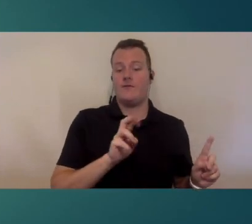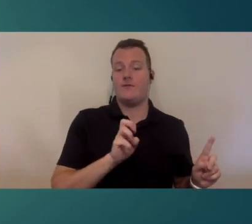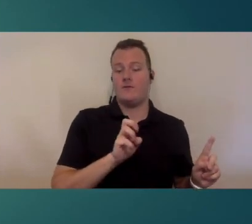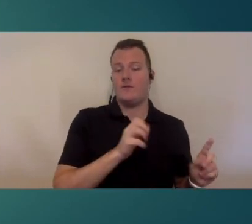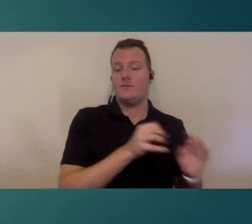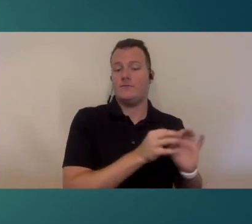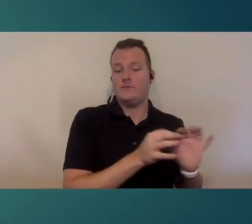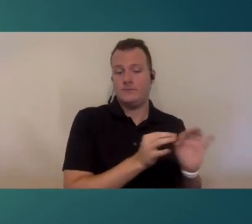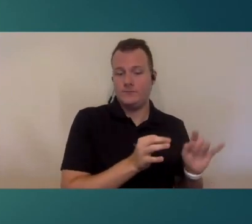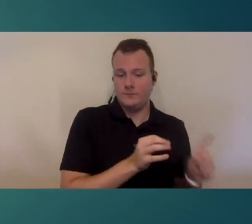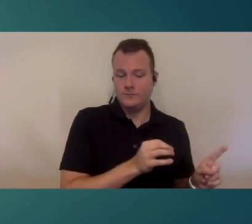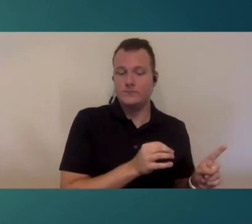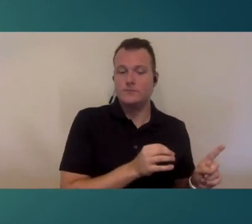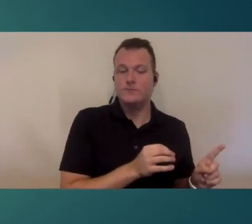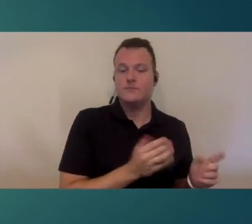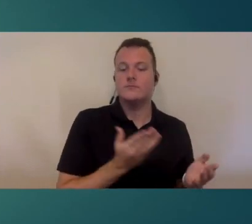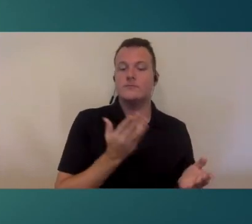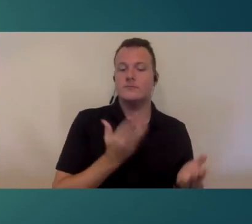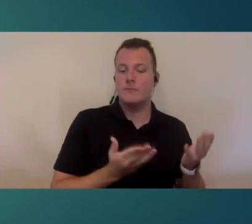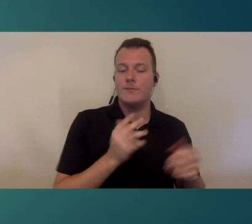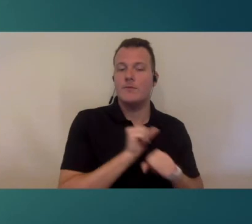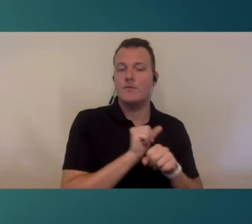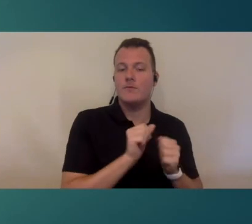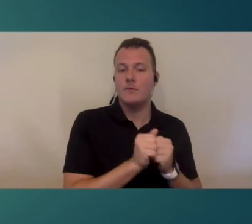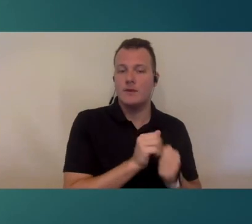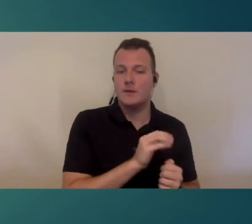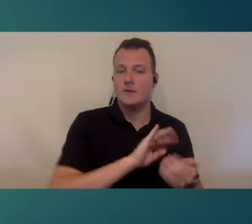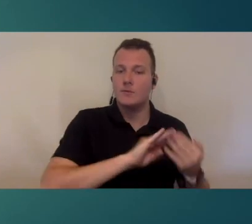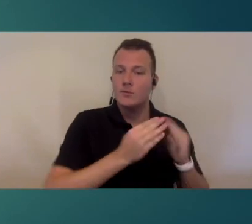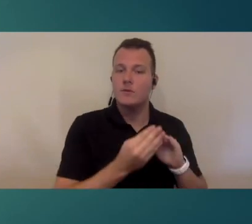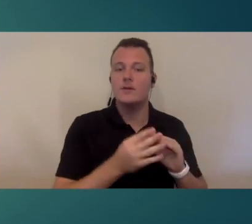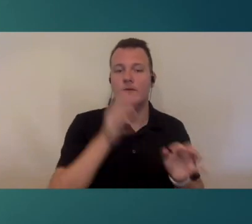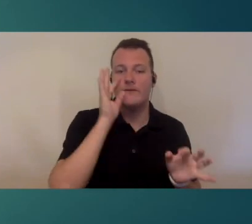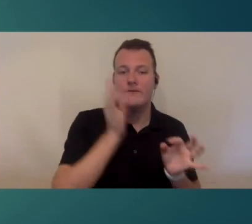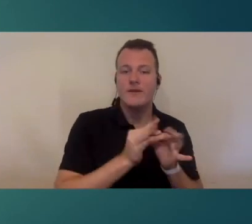with in the community that is faith-based or volunteer related, or